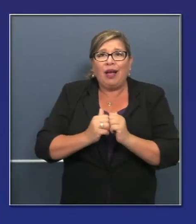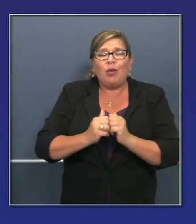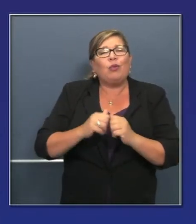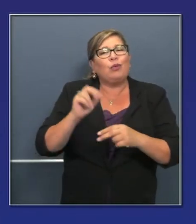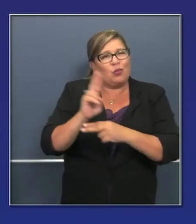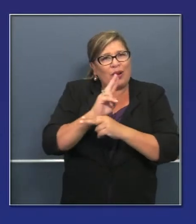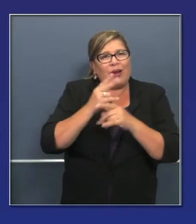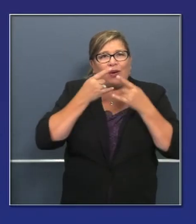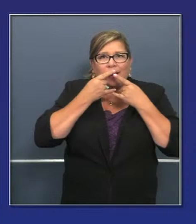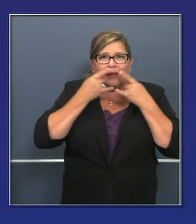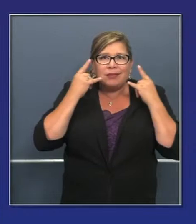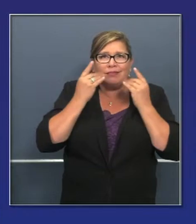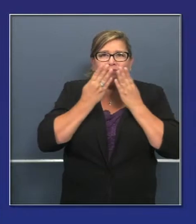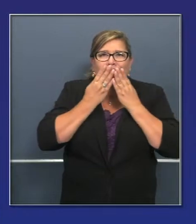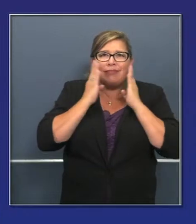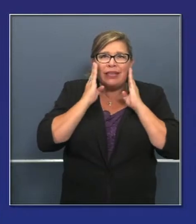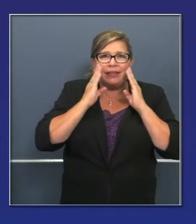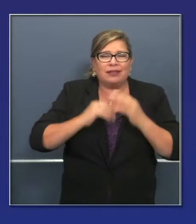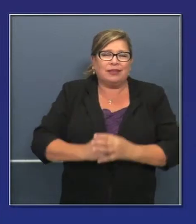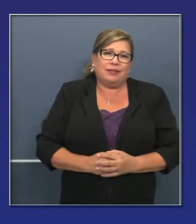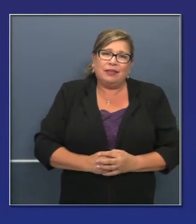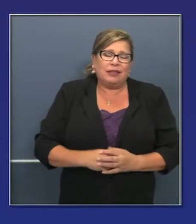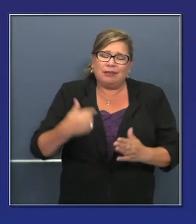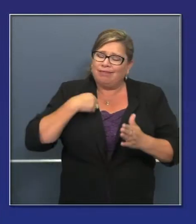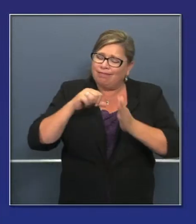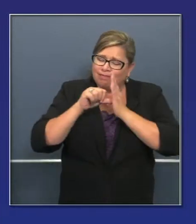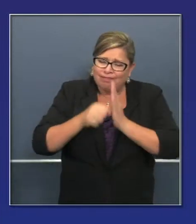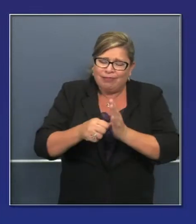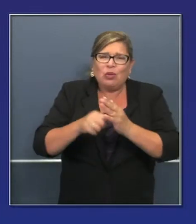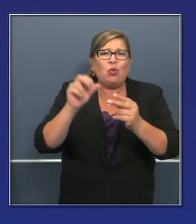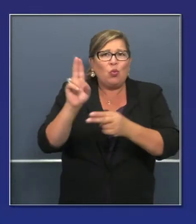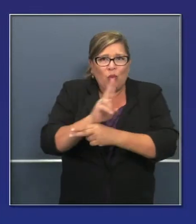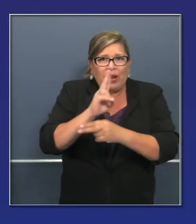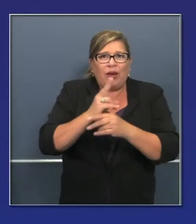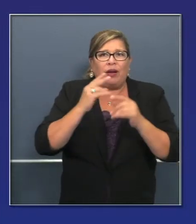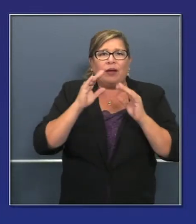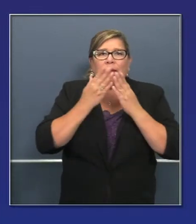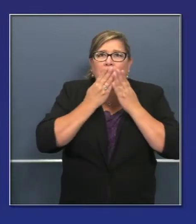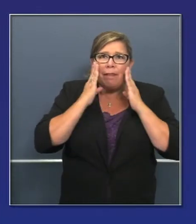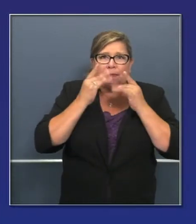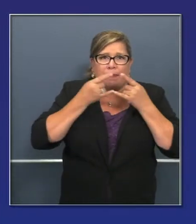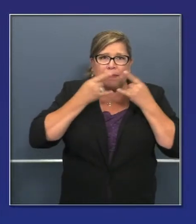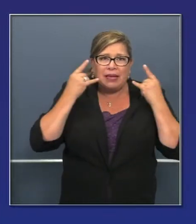ago we were all struggling to get face masks to get n95 respirator masks to our health law